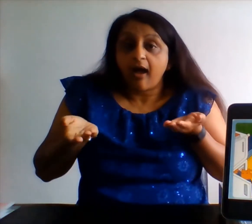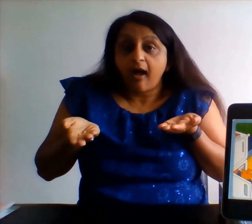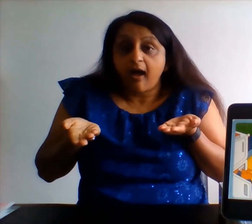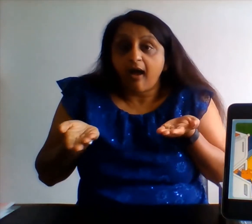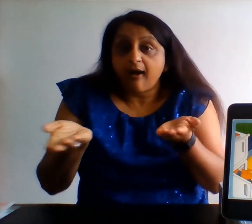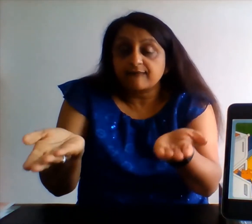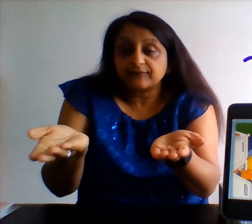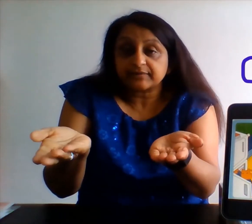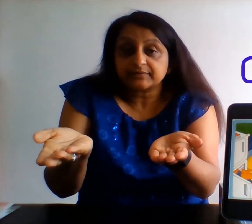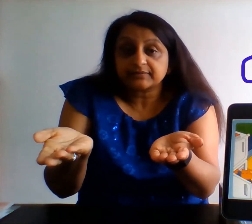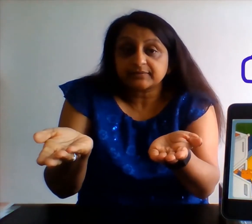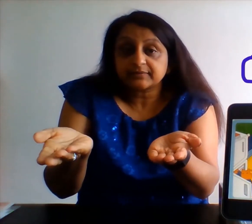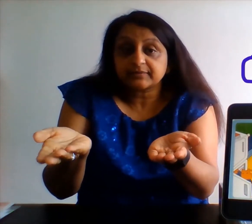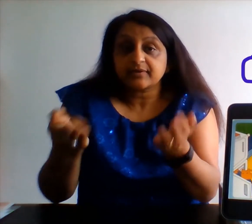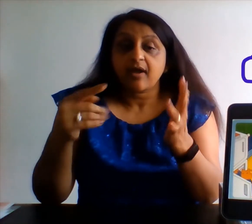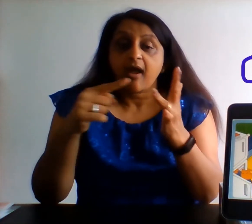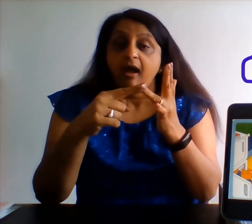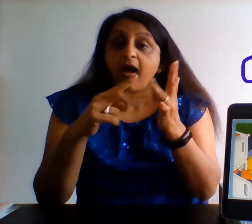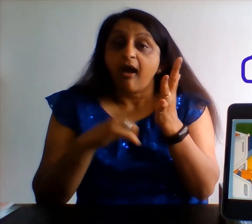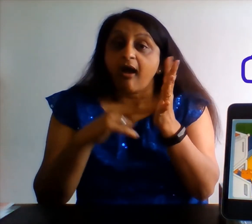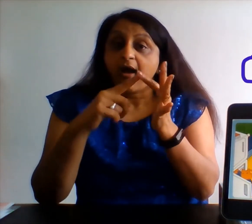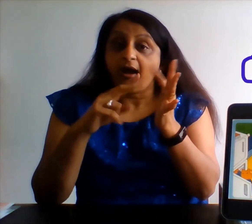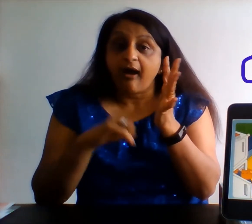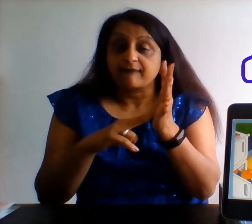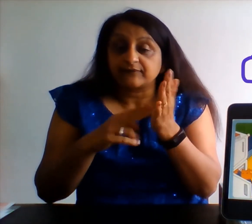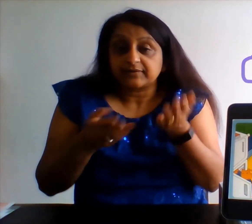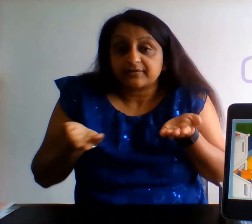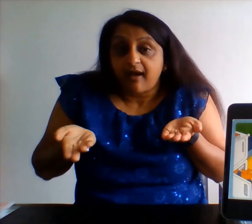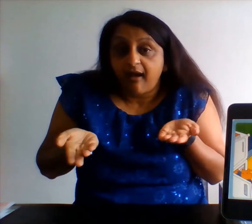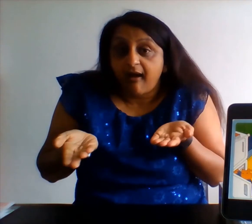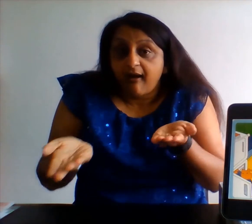Oven.